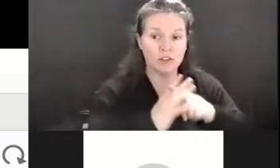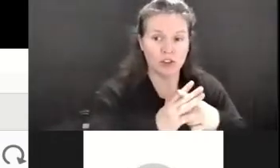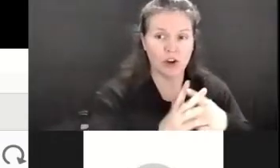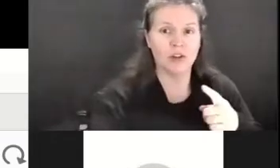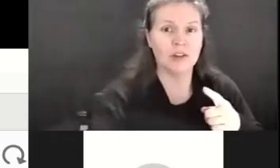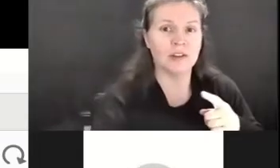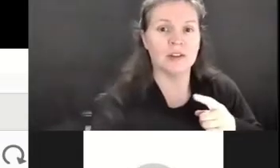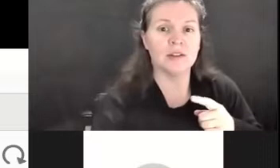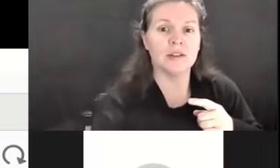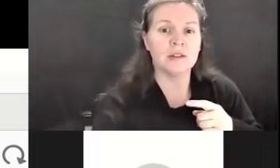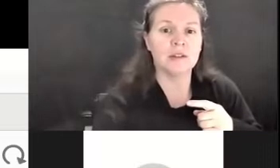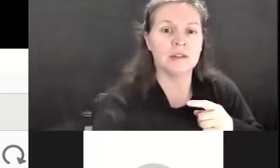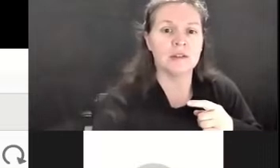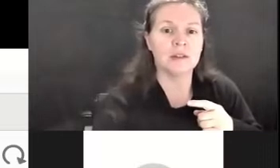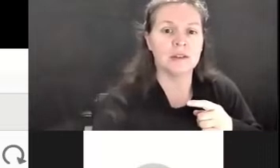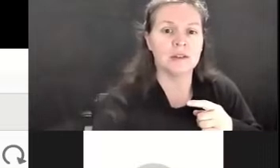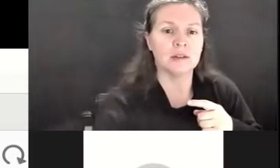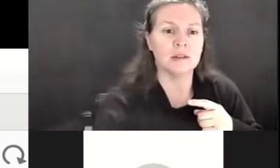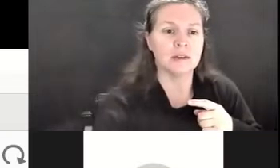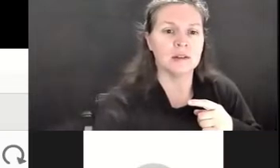let me go ahead and start with the land acknowledgement.